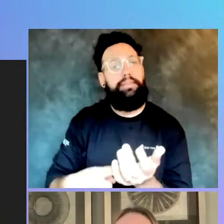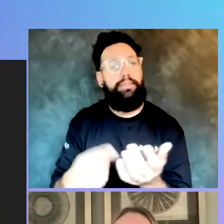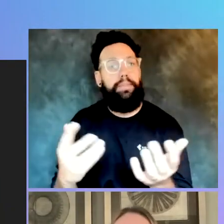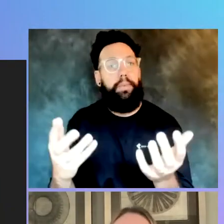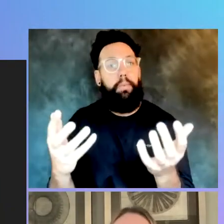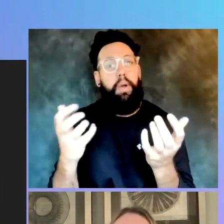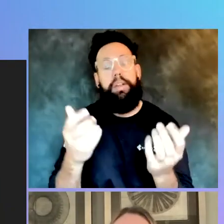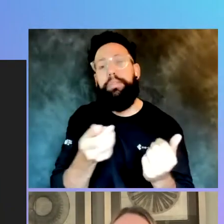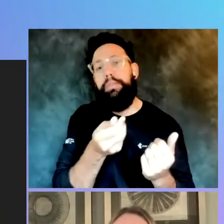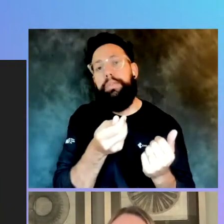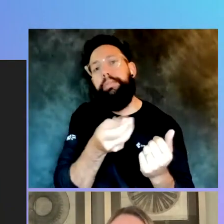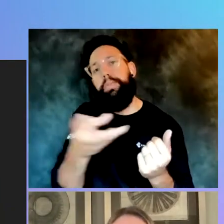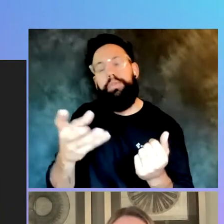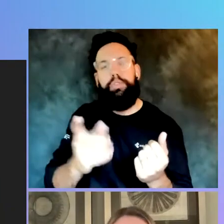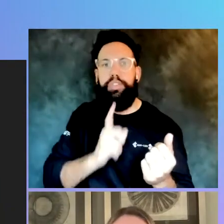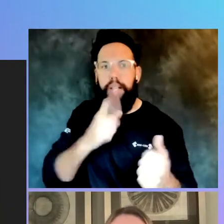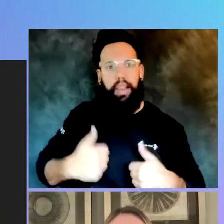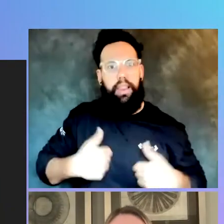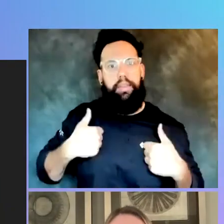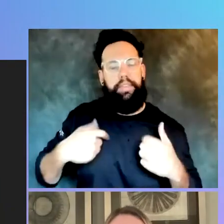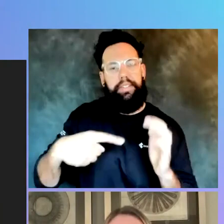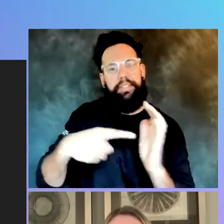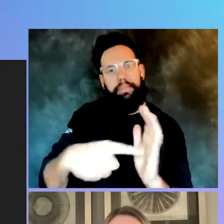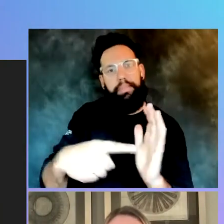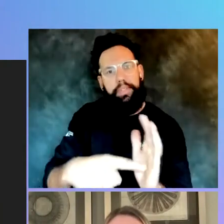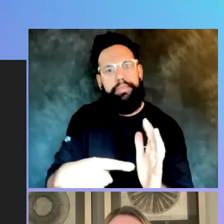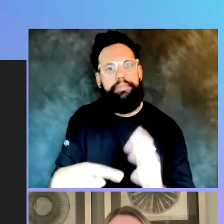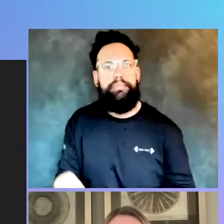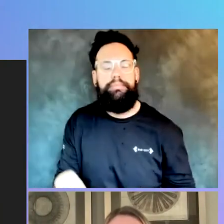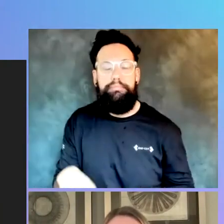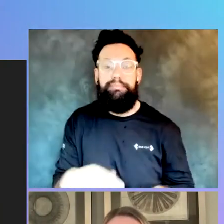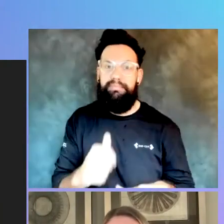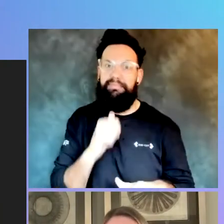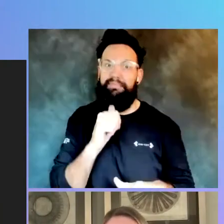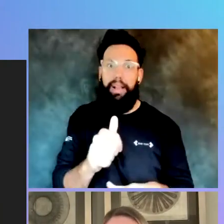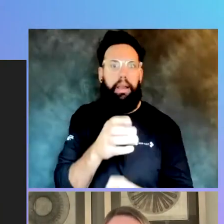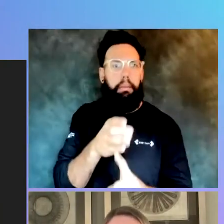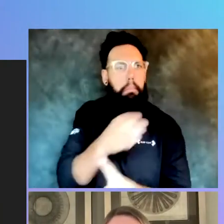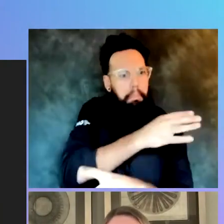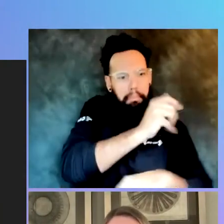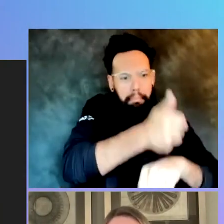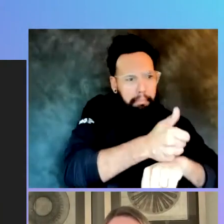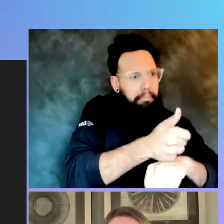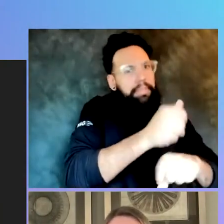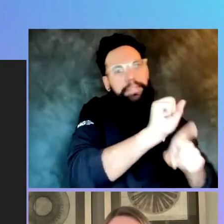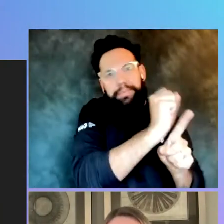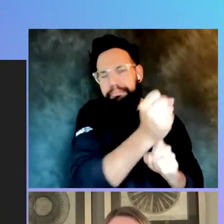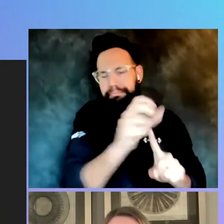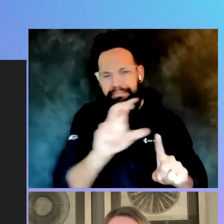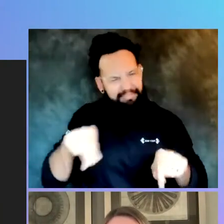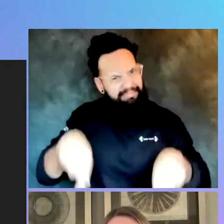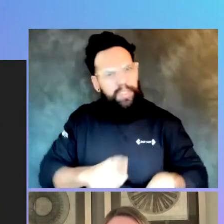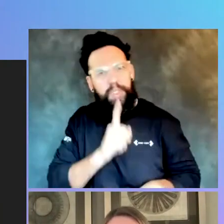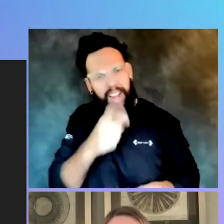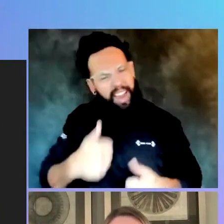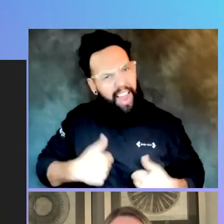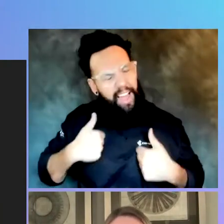examples. Um, not scripted like real, real life. Um, so with those accessibility features,